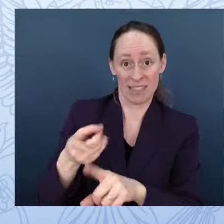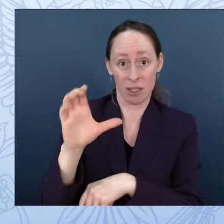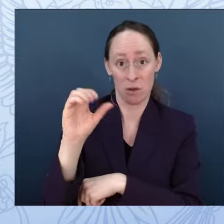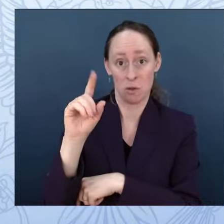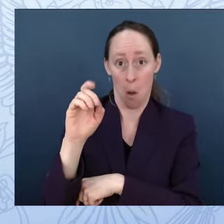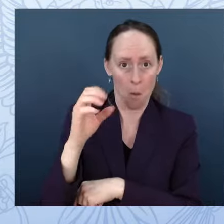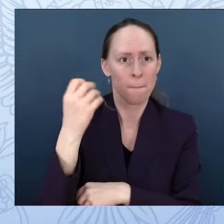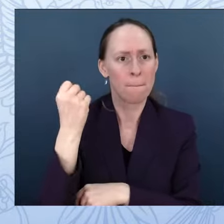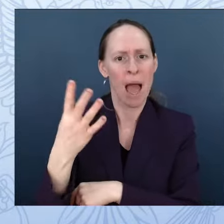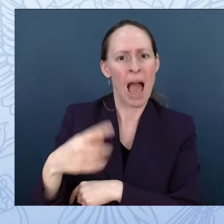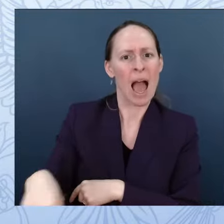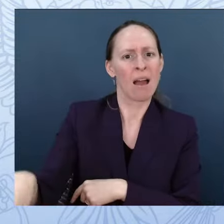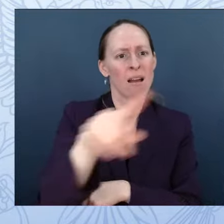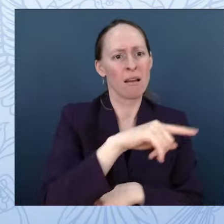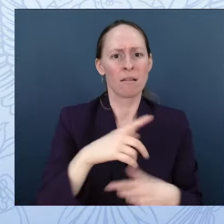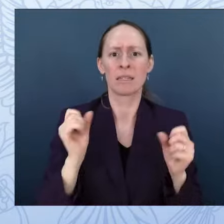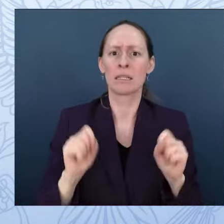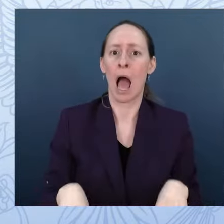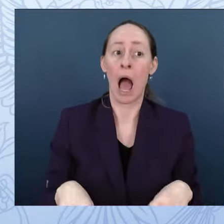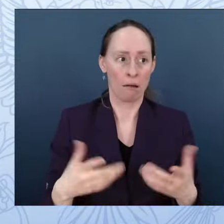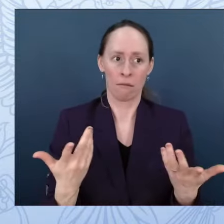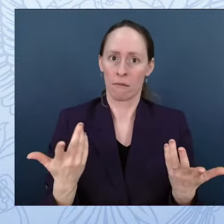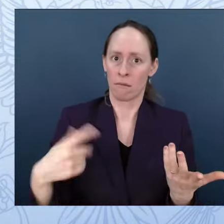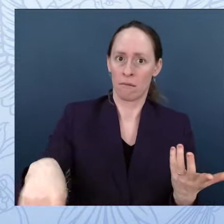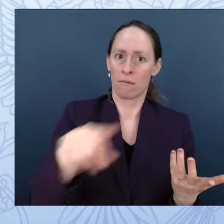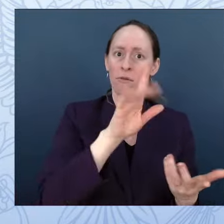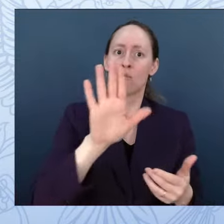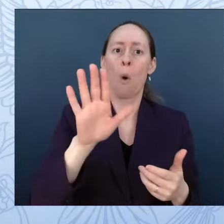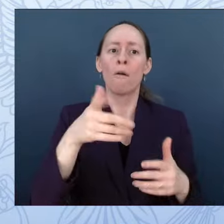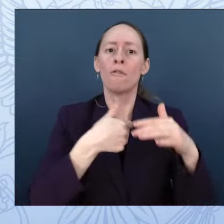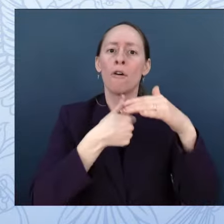and that choice will change lives and save them.